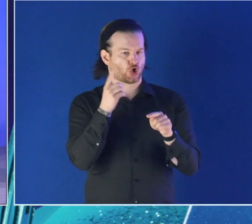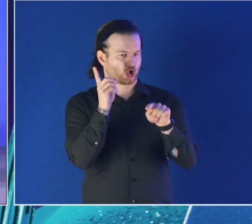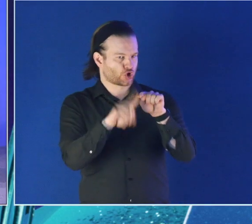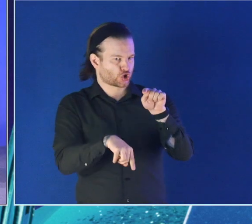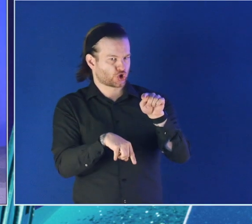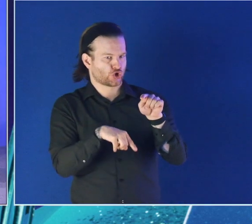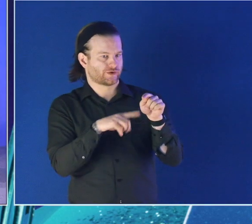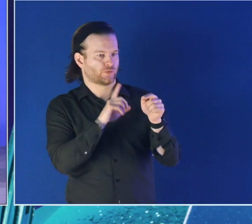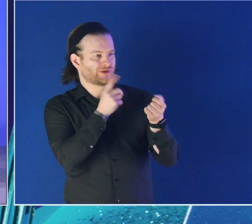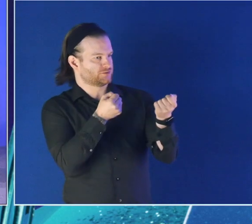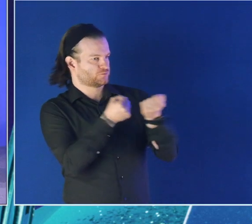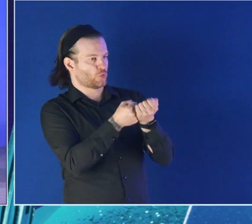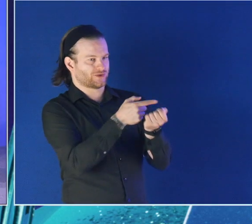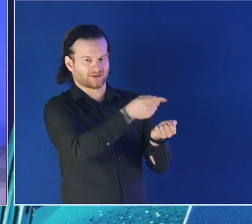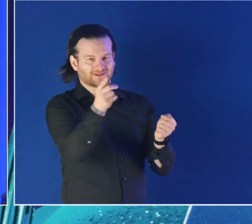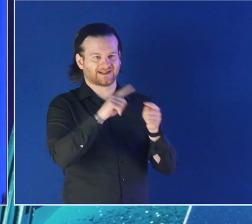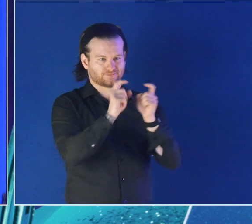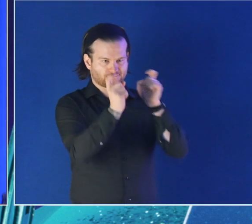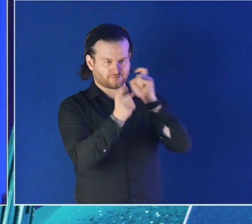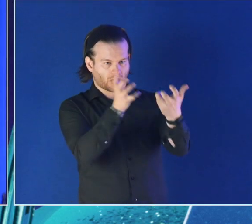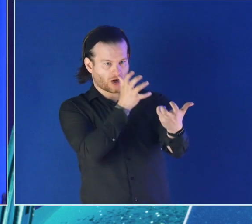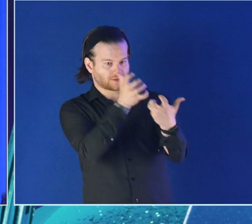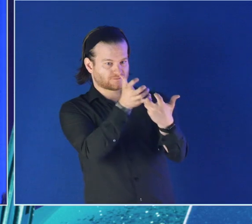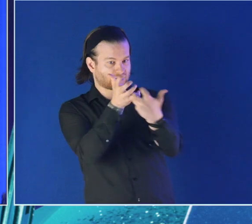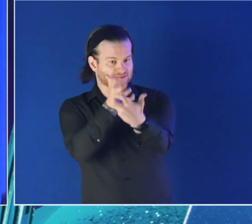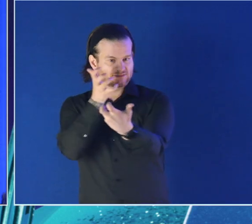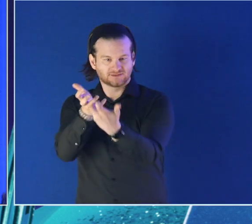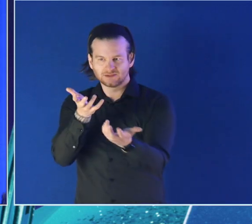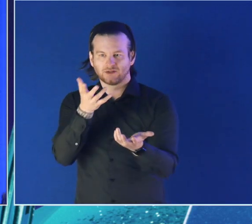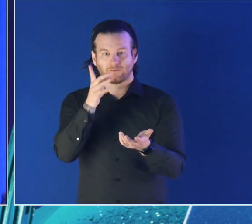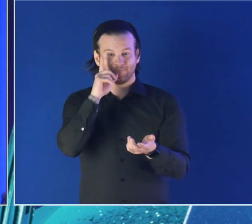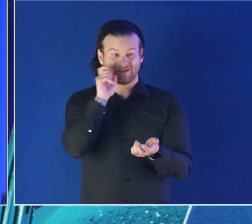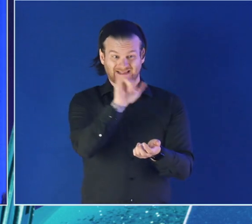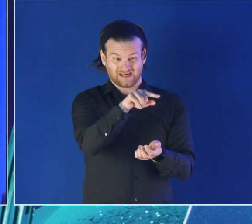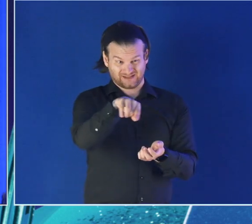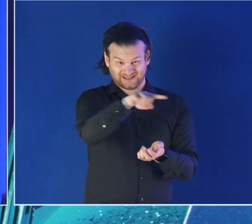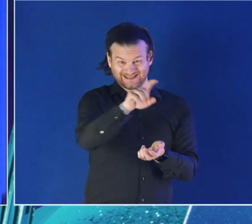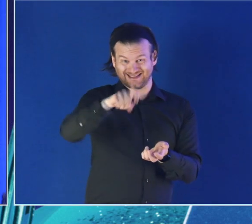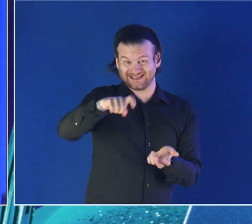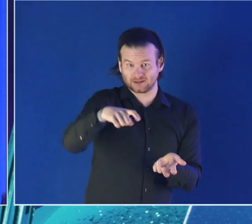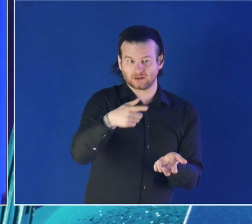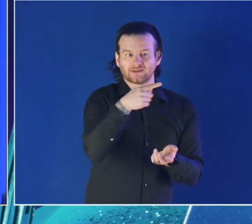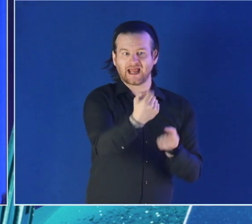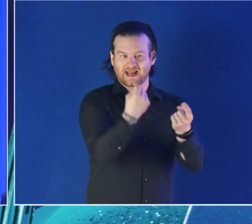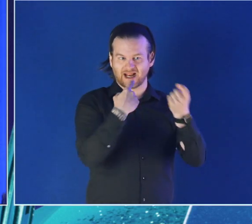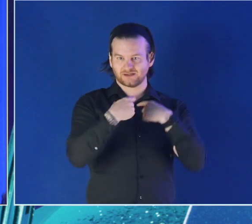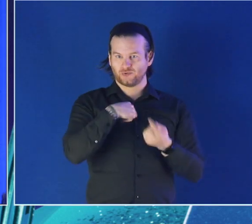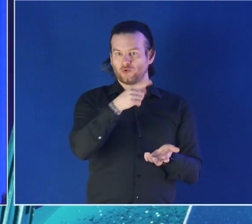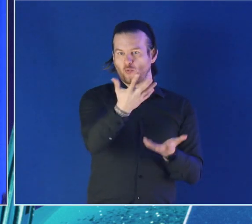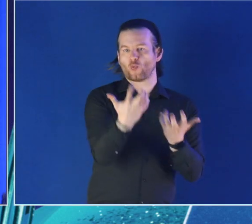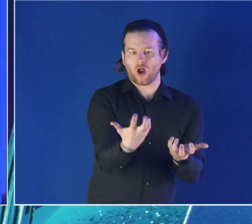they need. So the other really neat part about this is we're releasing,